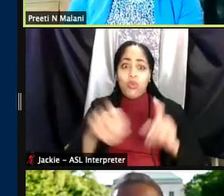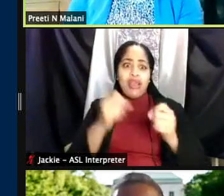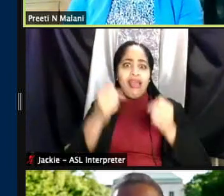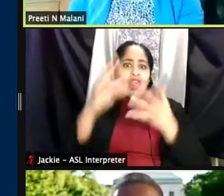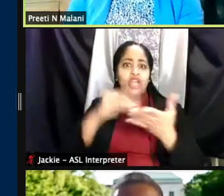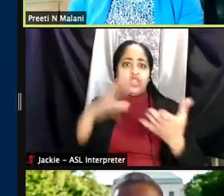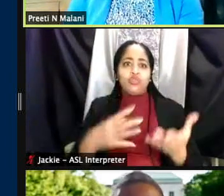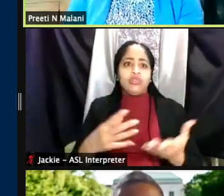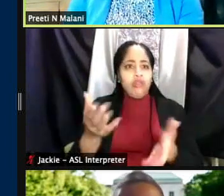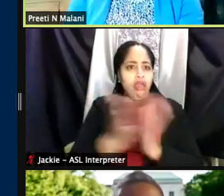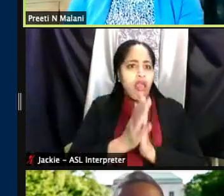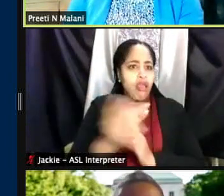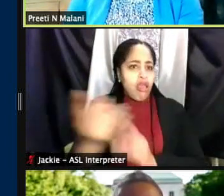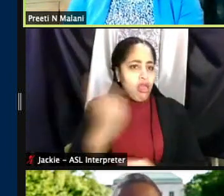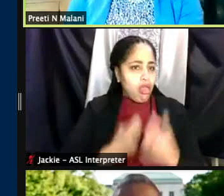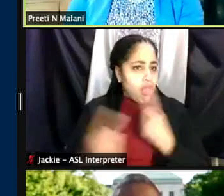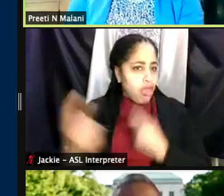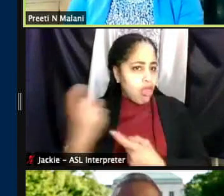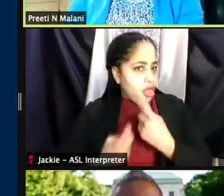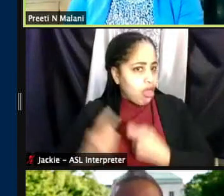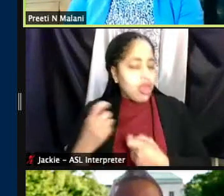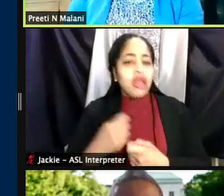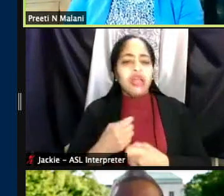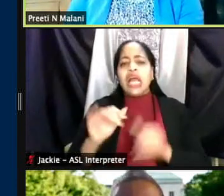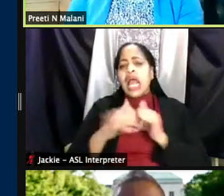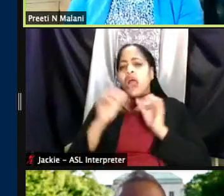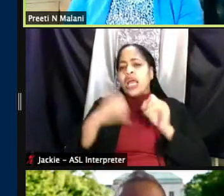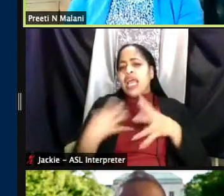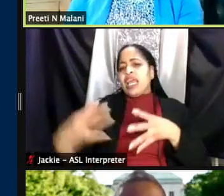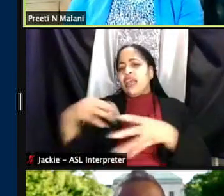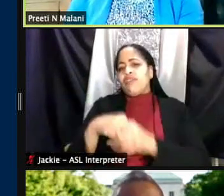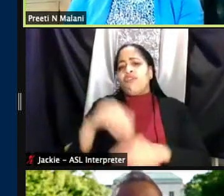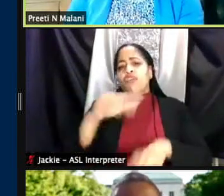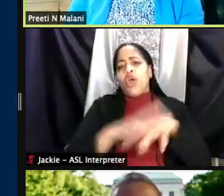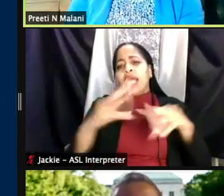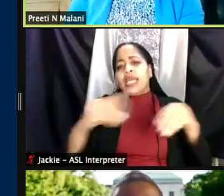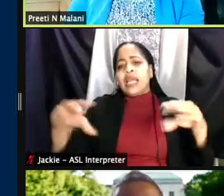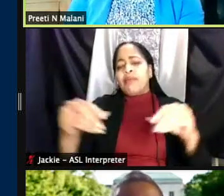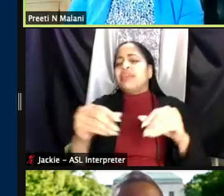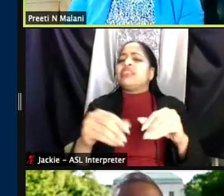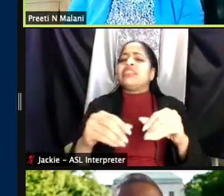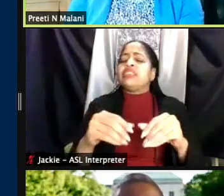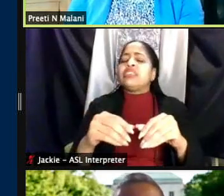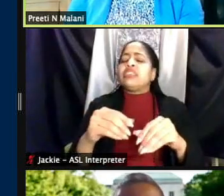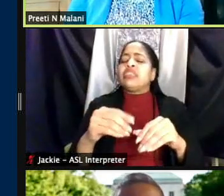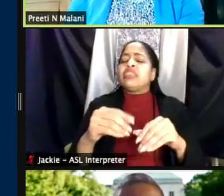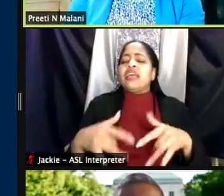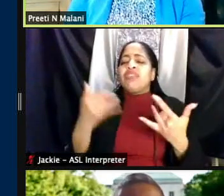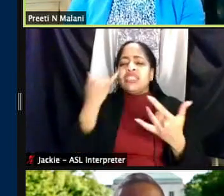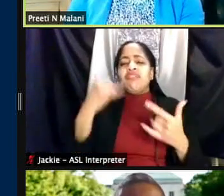and it's one worth exploring. Like how can I get involved with on-campus events if I'm living out of state this semester?